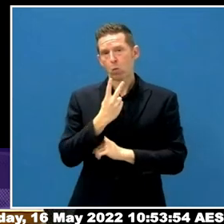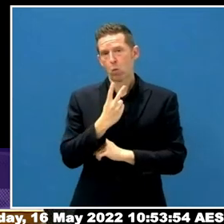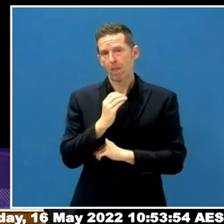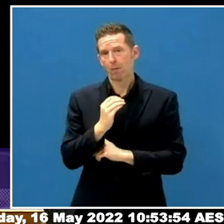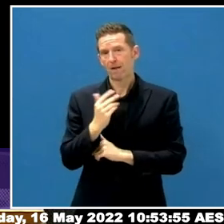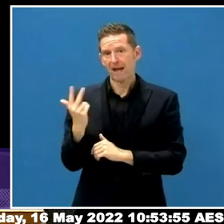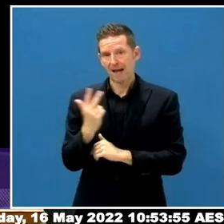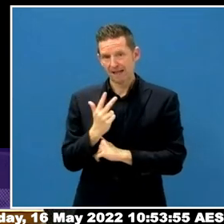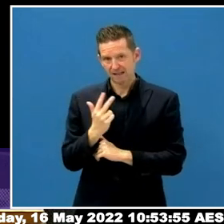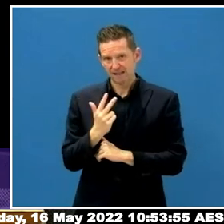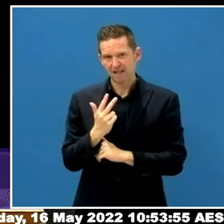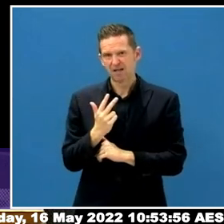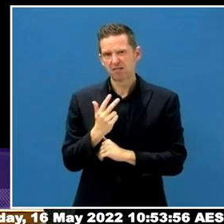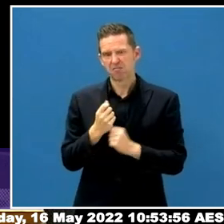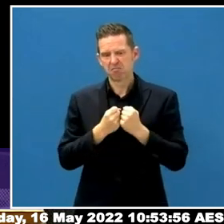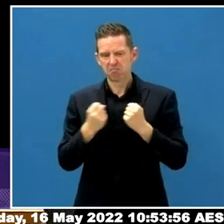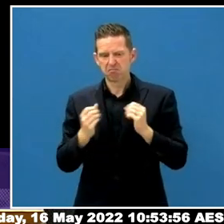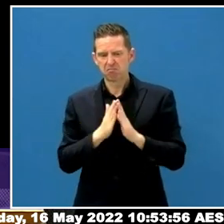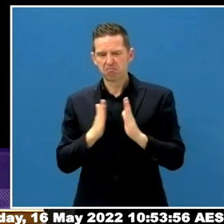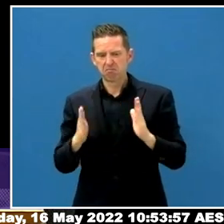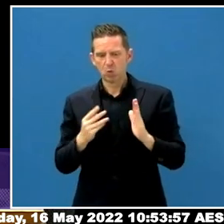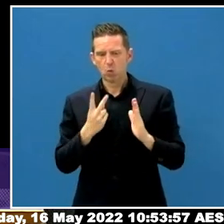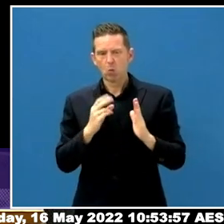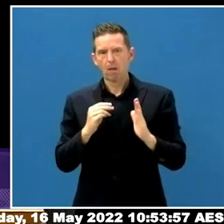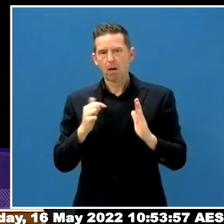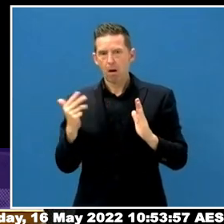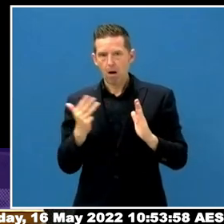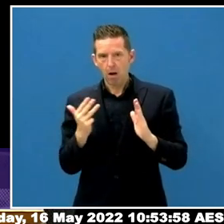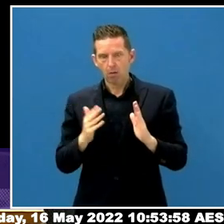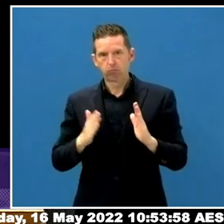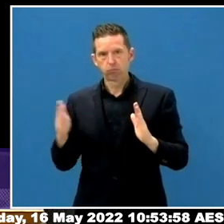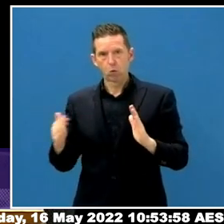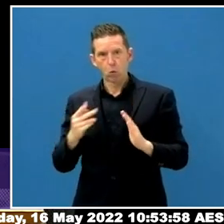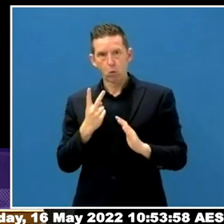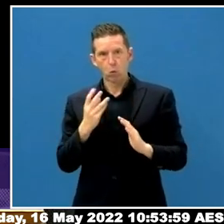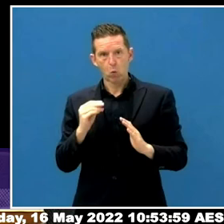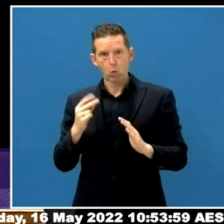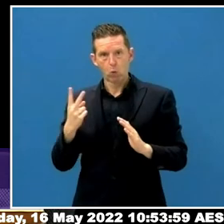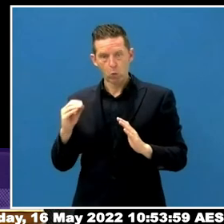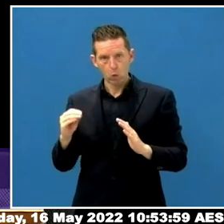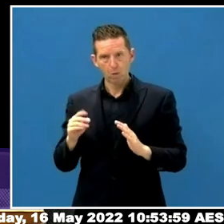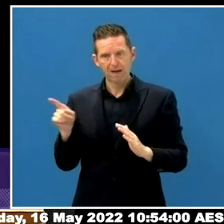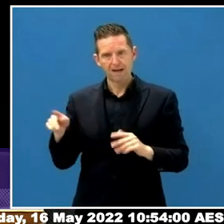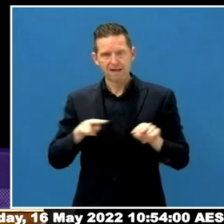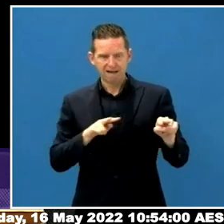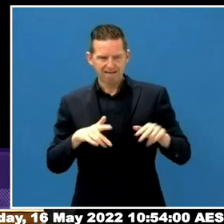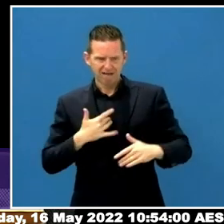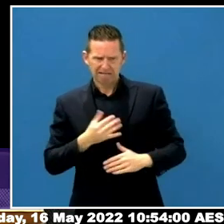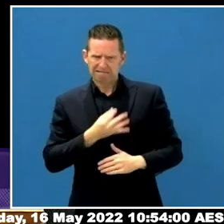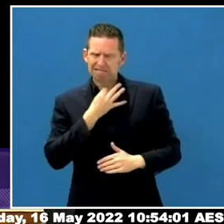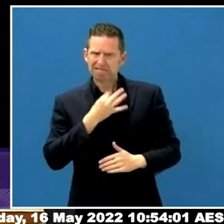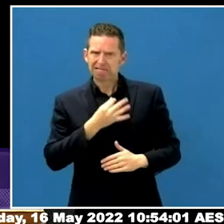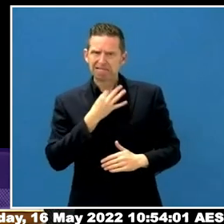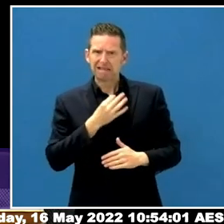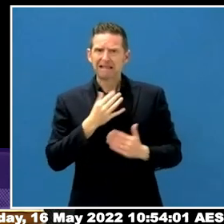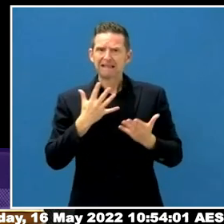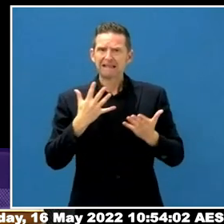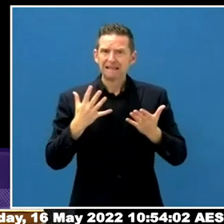into 2019 and early 2020 about the safety and quality of the services being provided to Afford's clients.